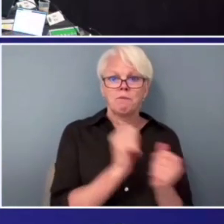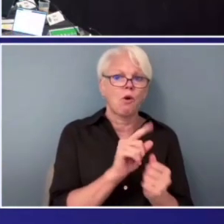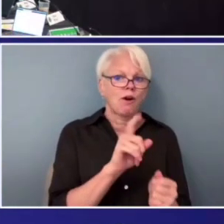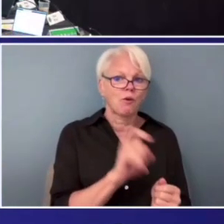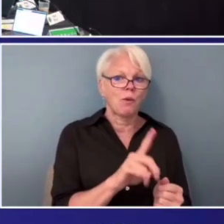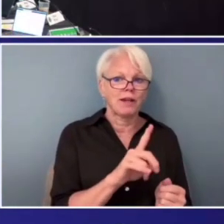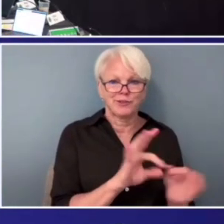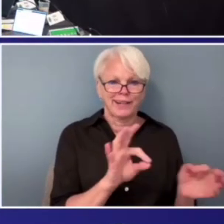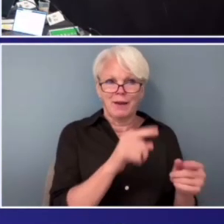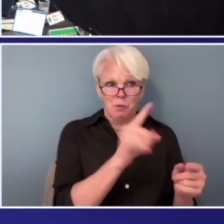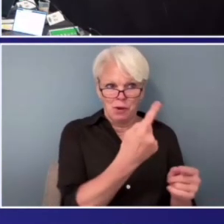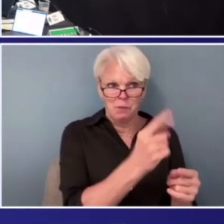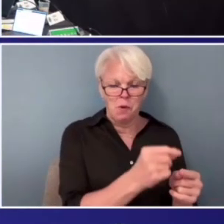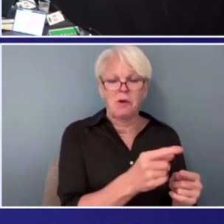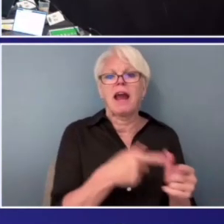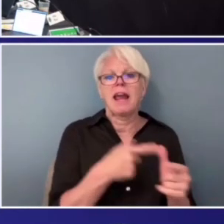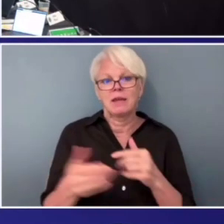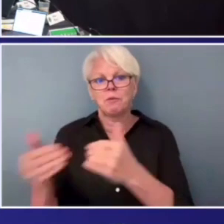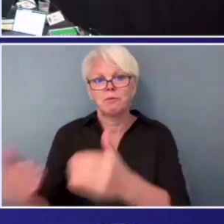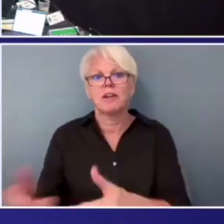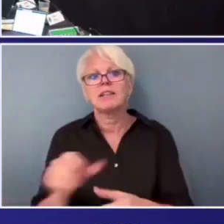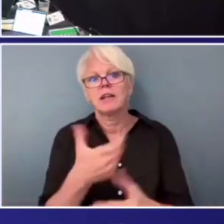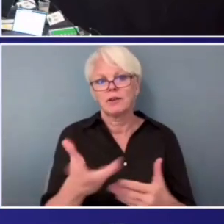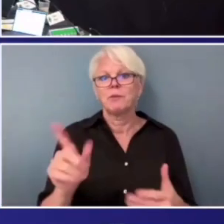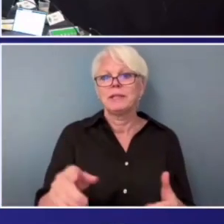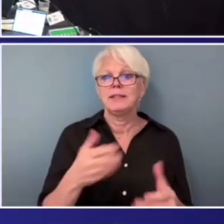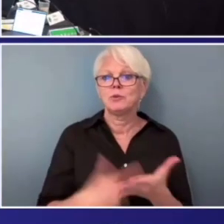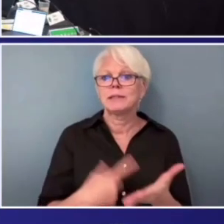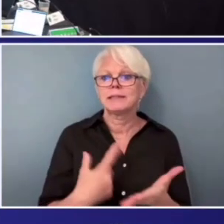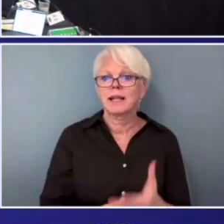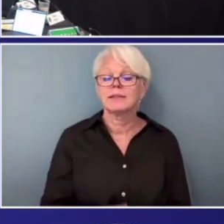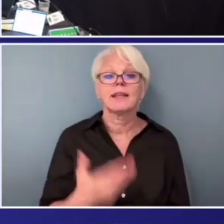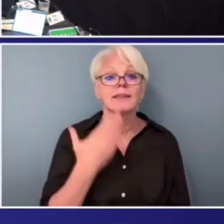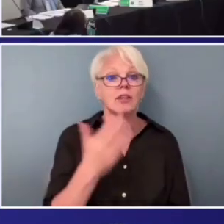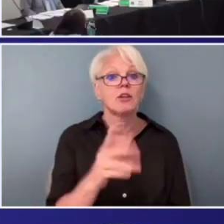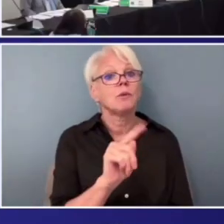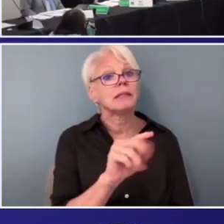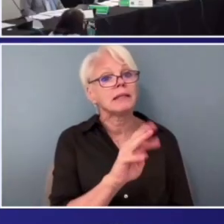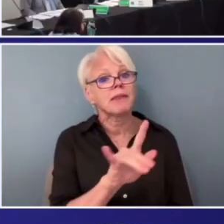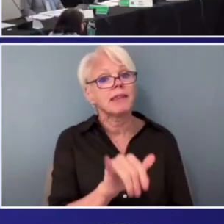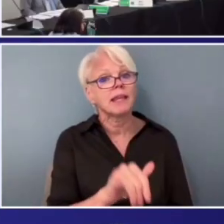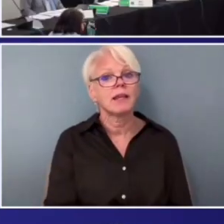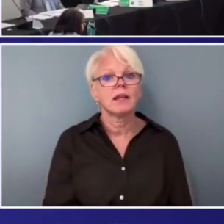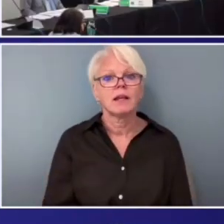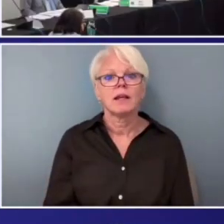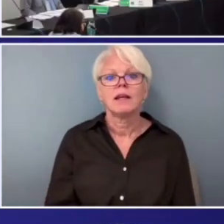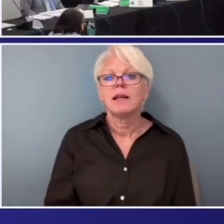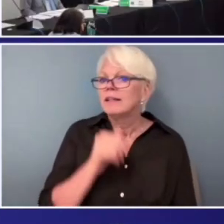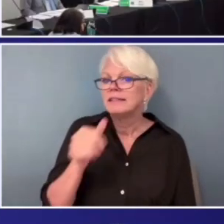because we have other things that we need to discuss. Thank you. Timothy? Not a question, just a clarification.